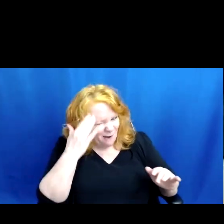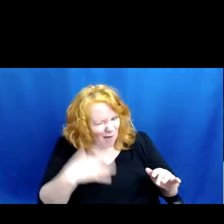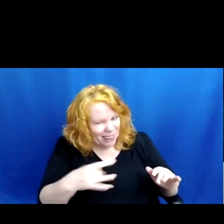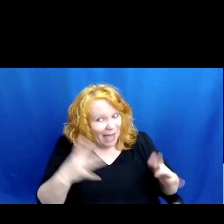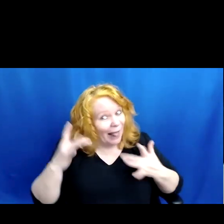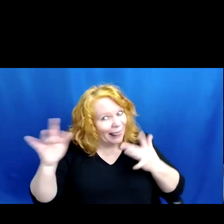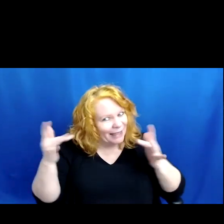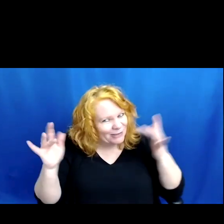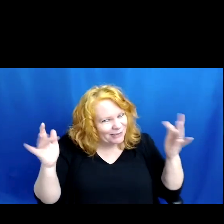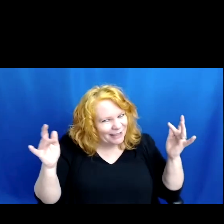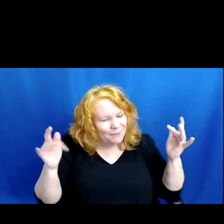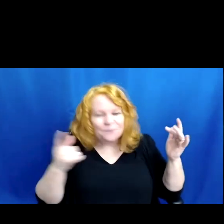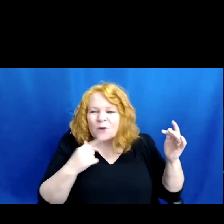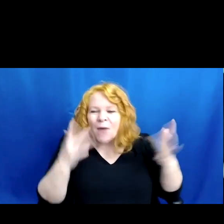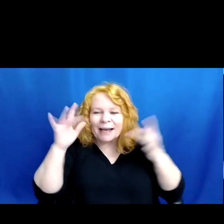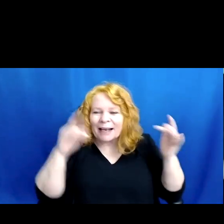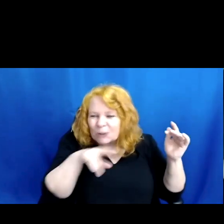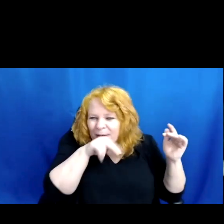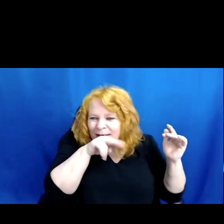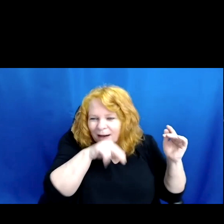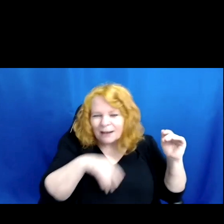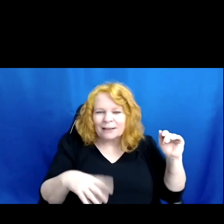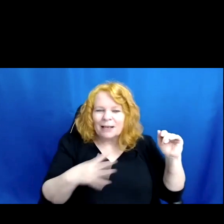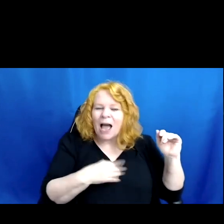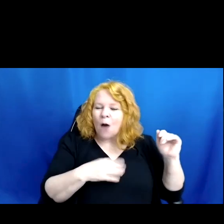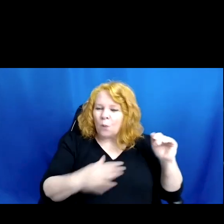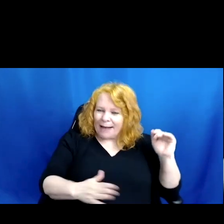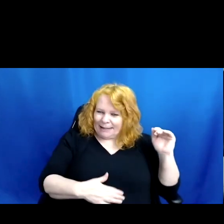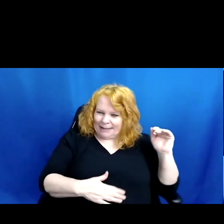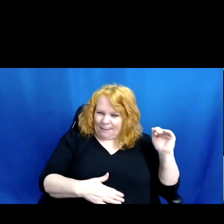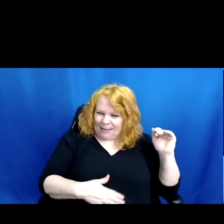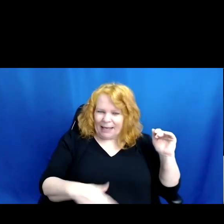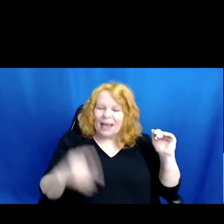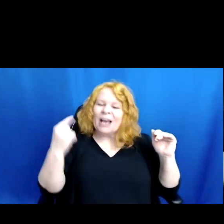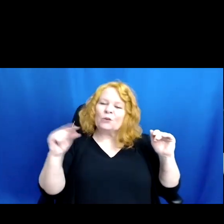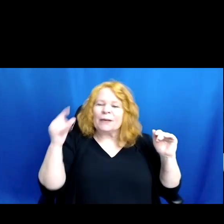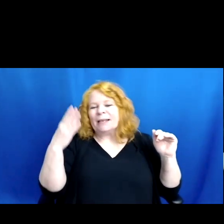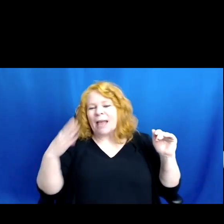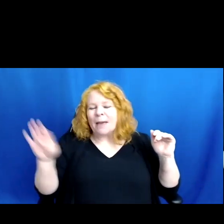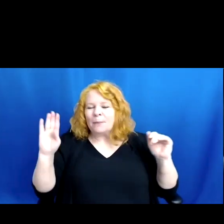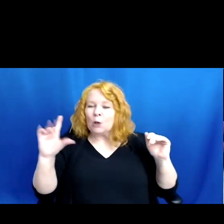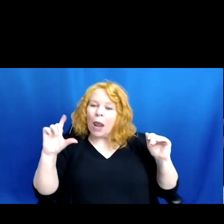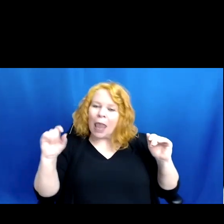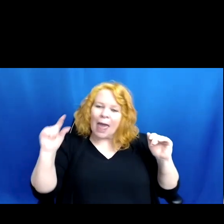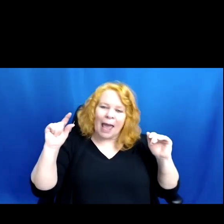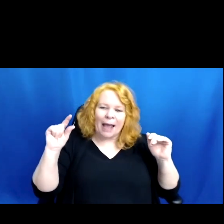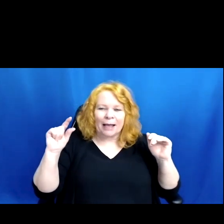A red glittery tongue. A white tummy and green and blue legs and arms and is wearing orange gloves a little